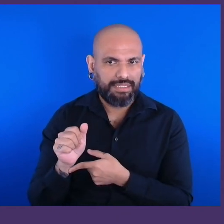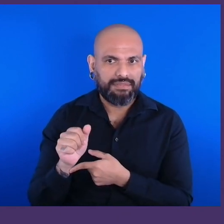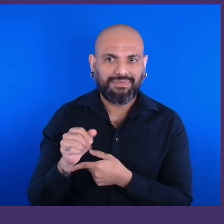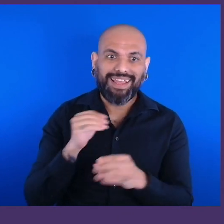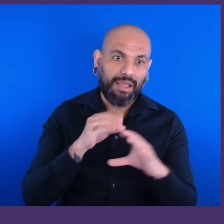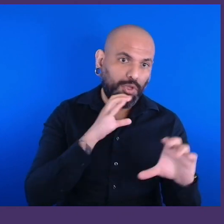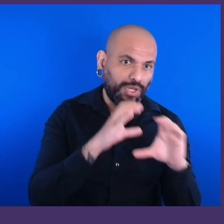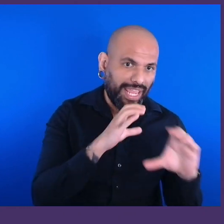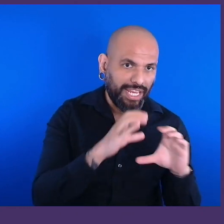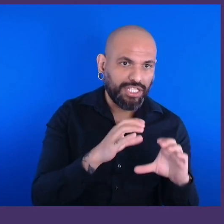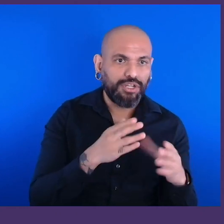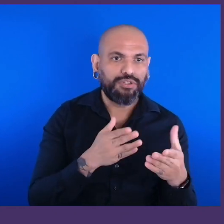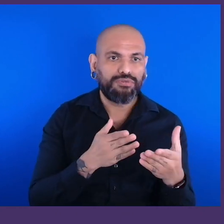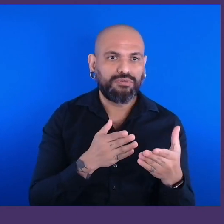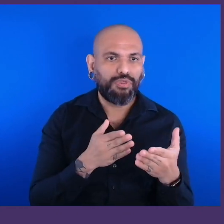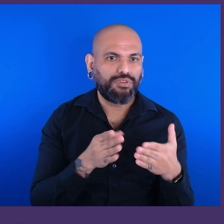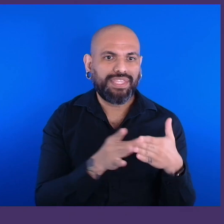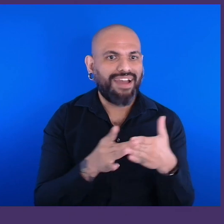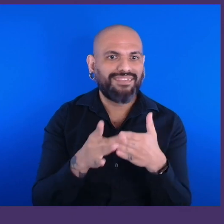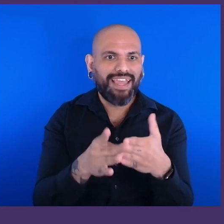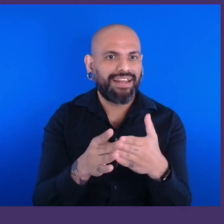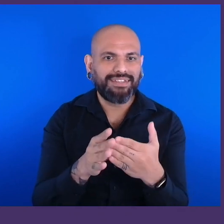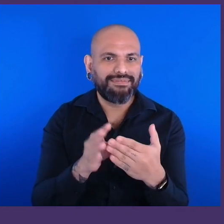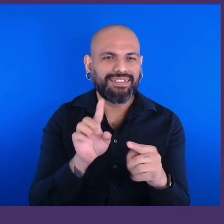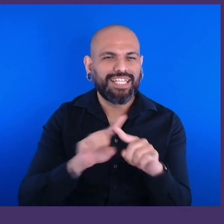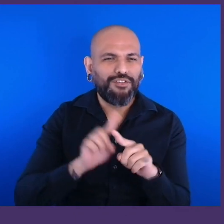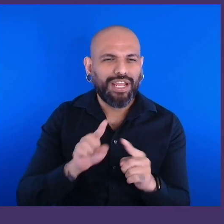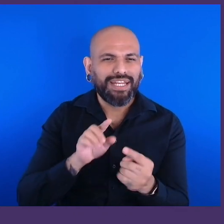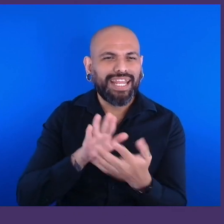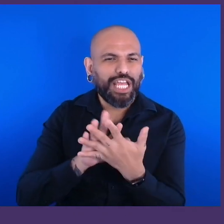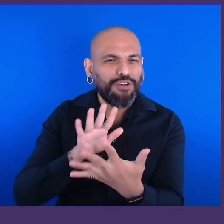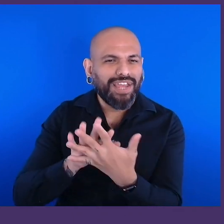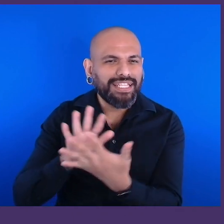by navigating interfaces, access to information, applications, in all the areas.